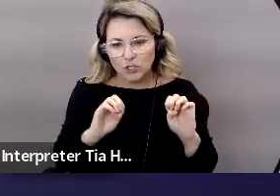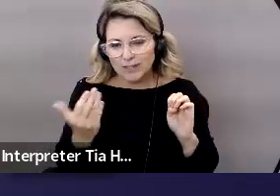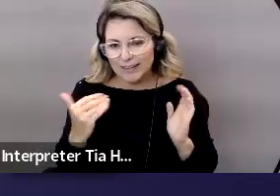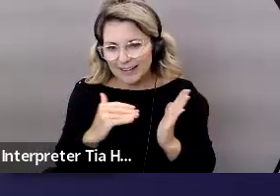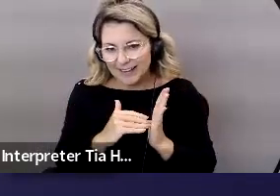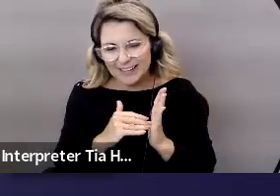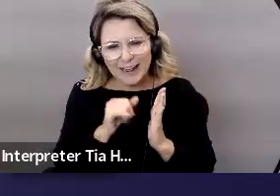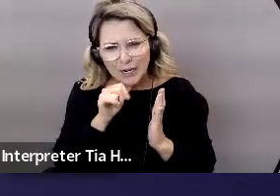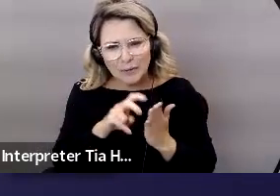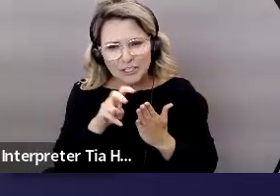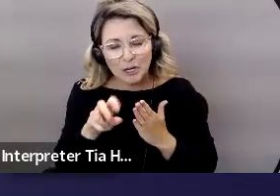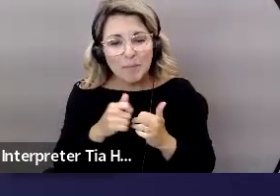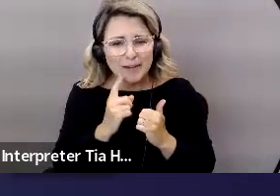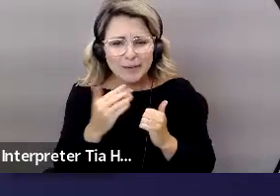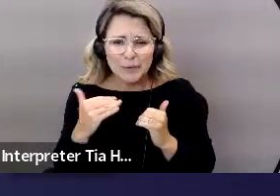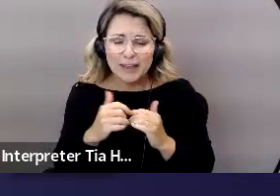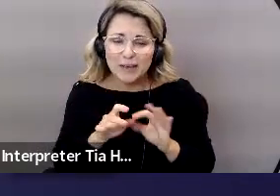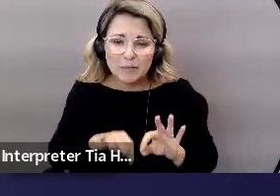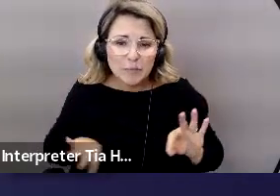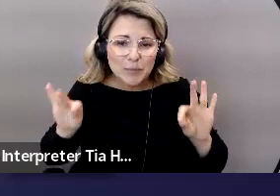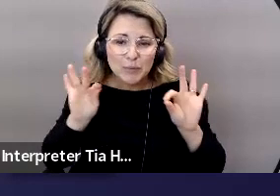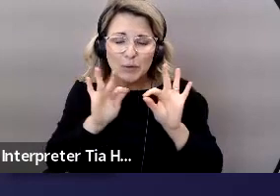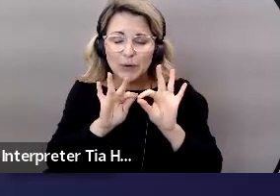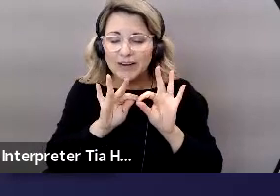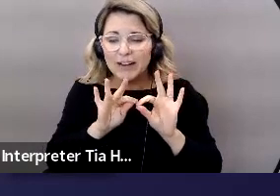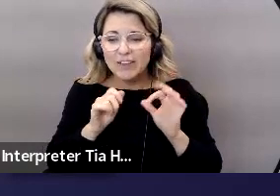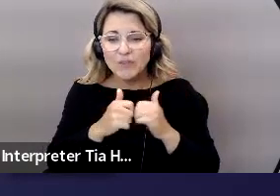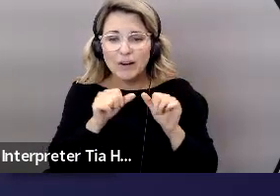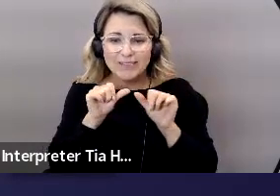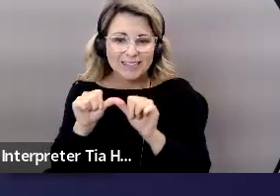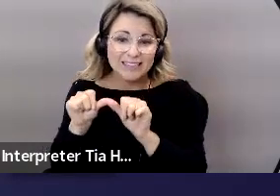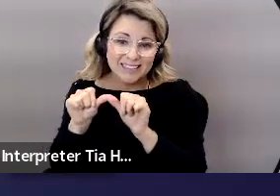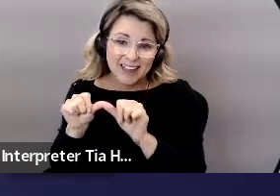jump too far ahead, but it also becomes really critical in sustainability and, as Dr. Gooden